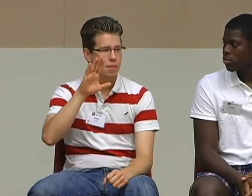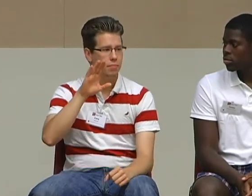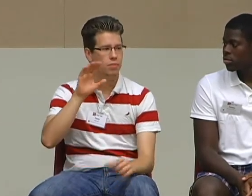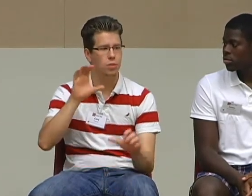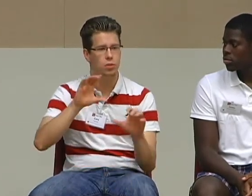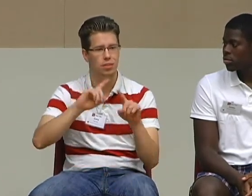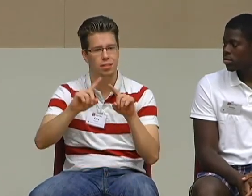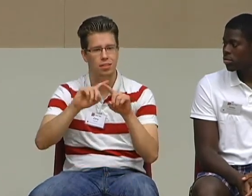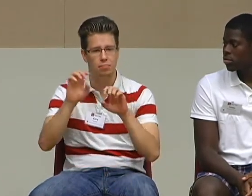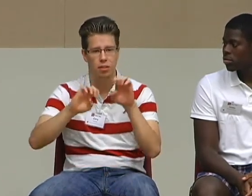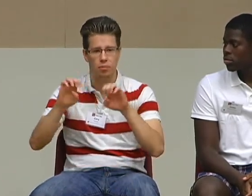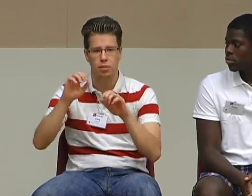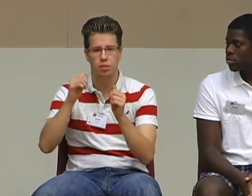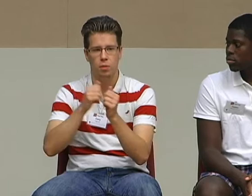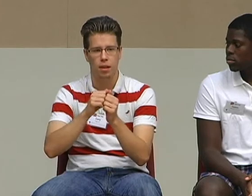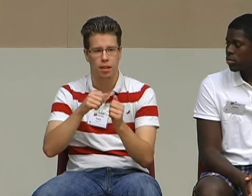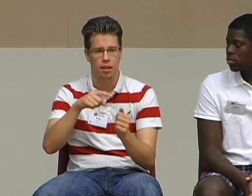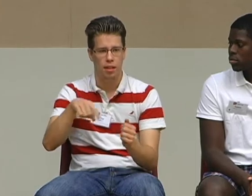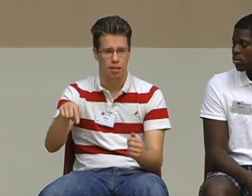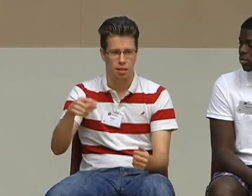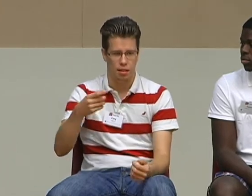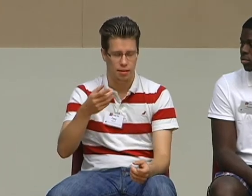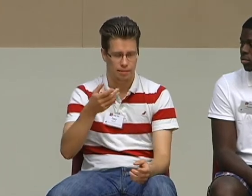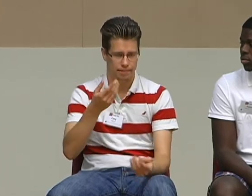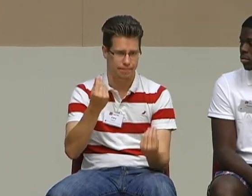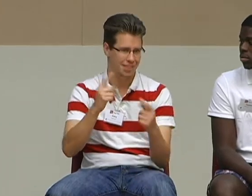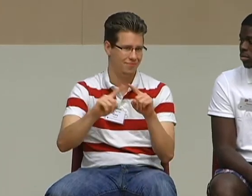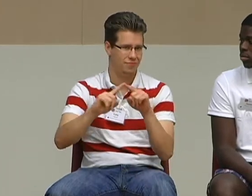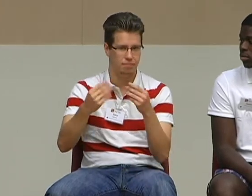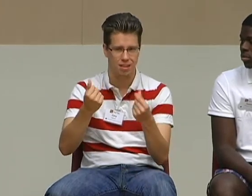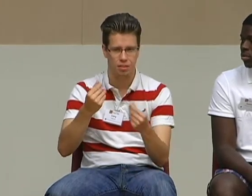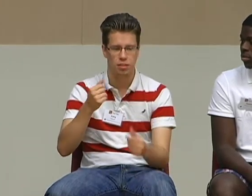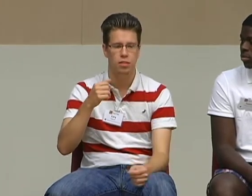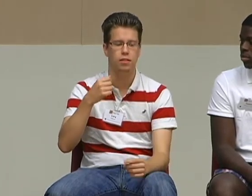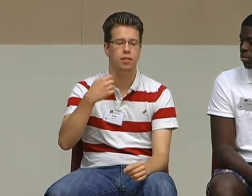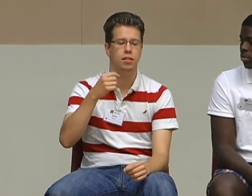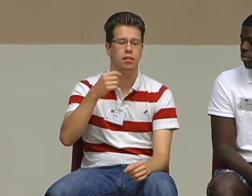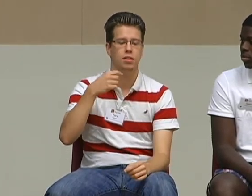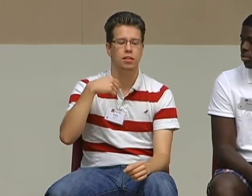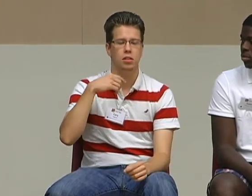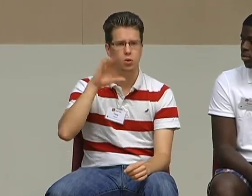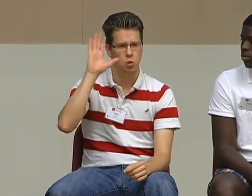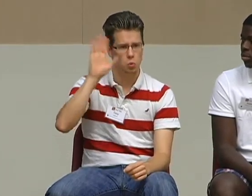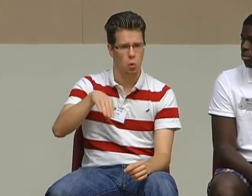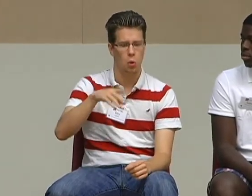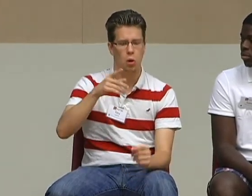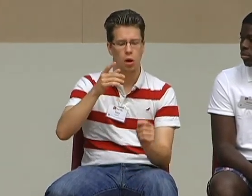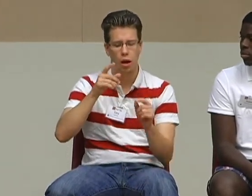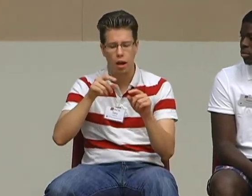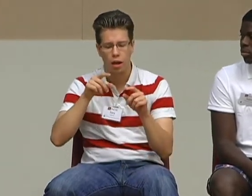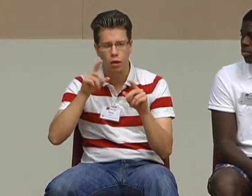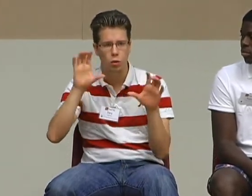had a lab, so you had to perform experiments in a group on different materials.